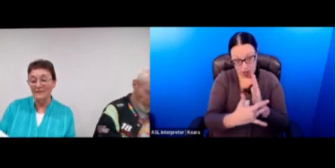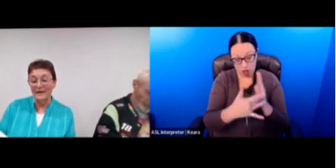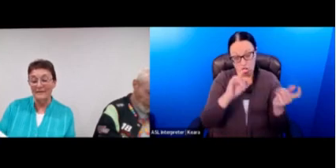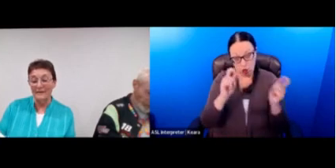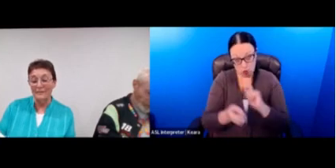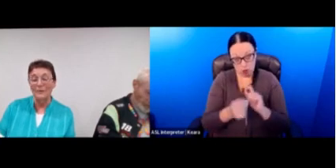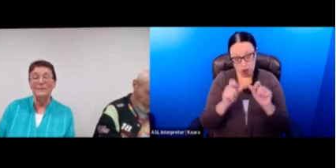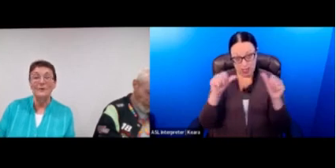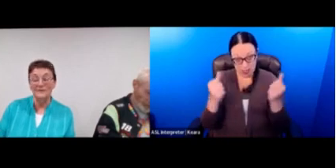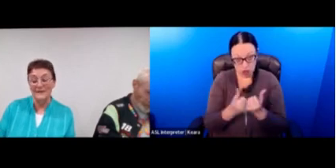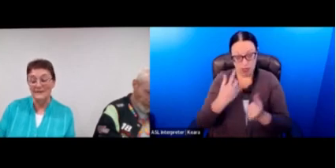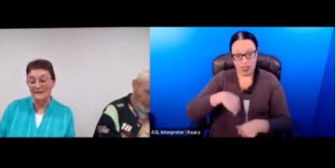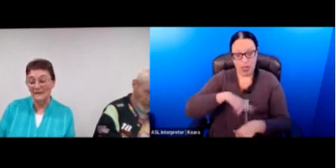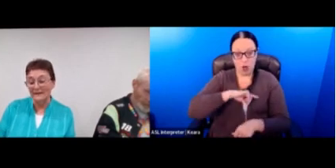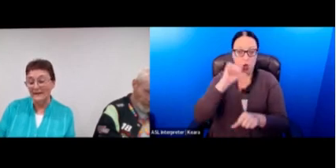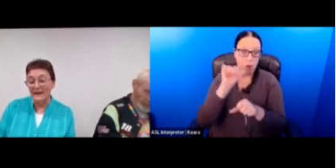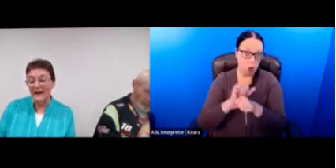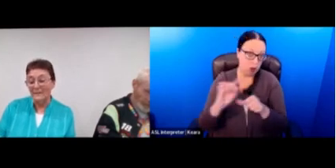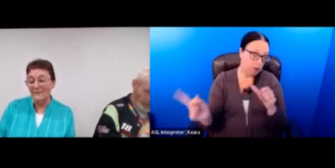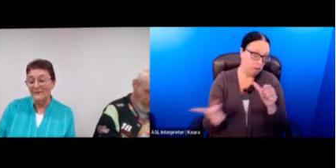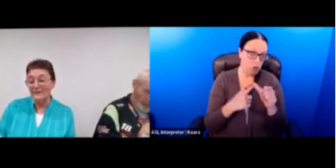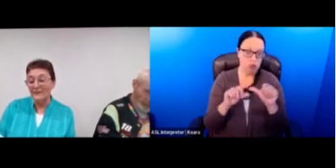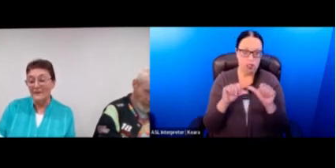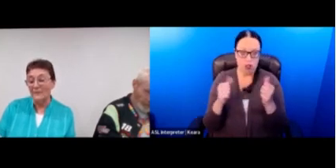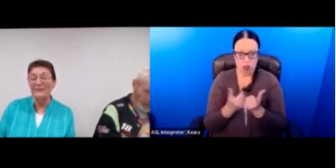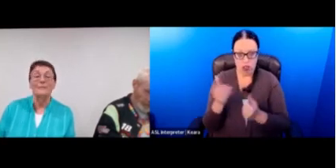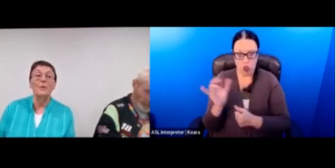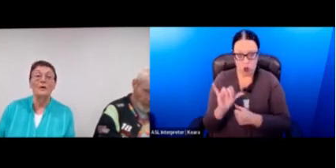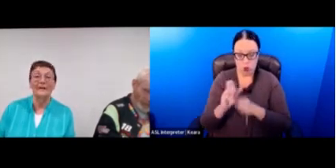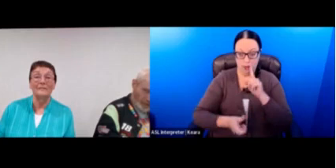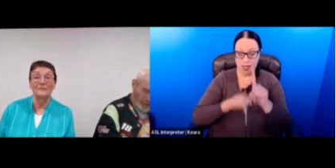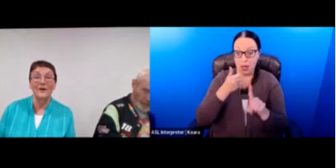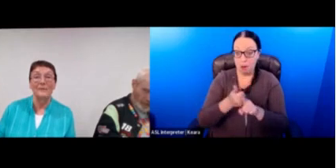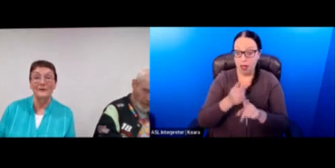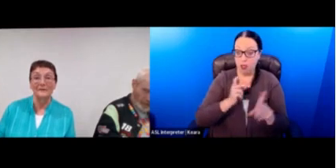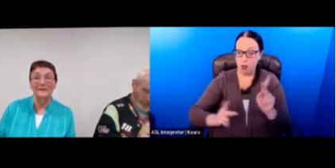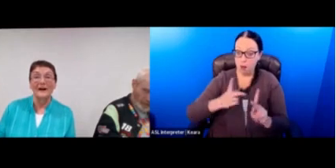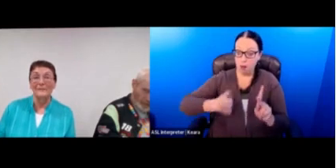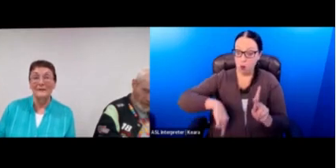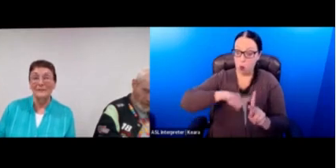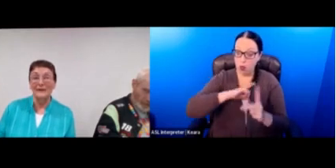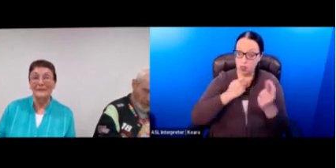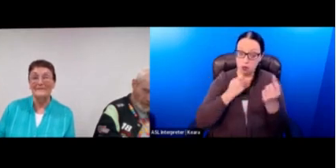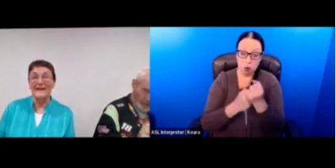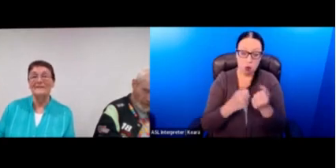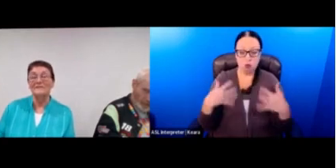ourselves an employment first agency. The effect on the people we support has been phenomenal. I mean, we have the data to